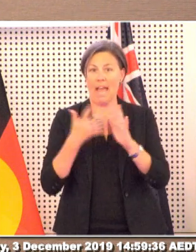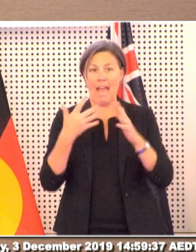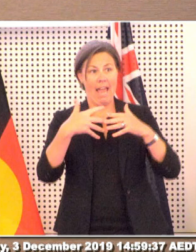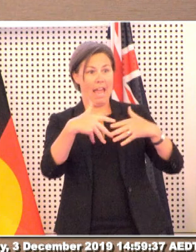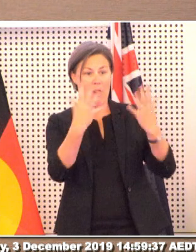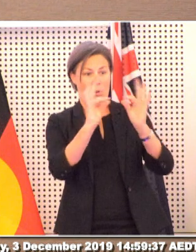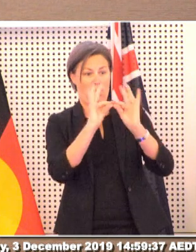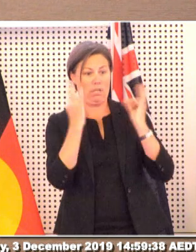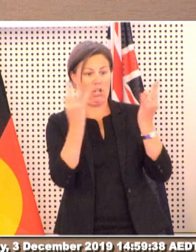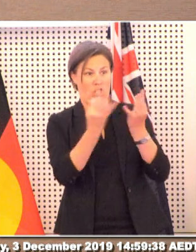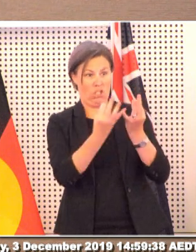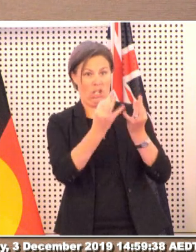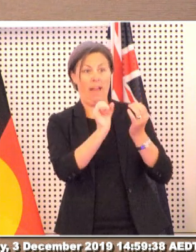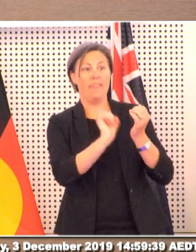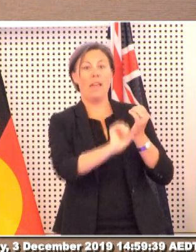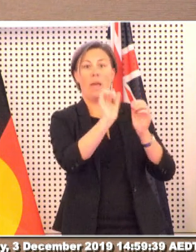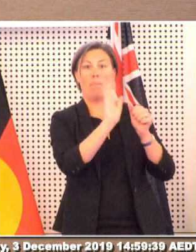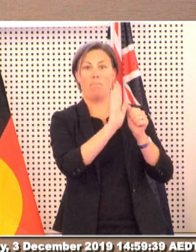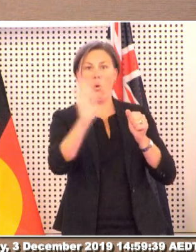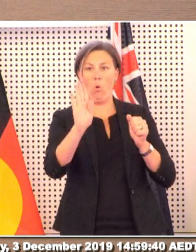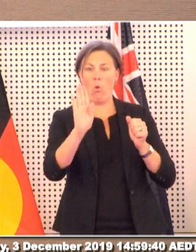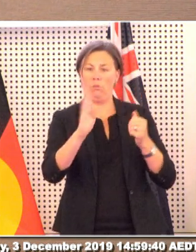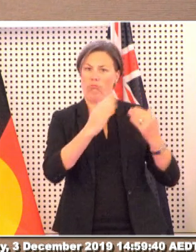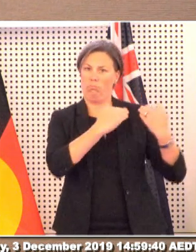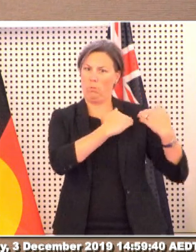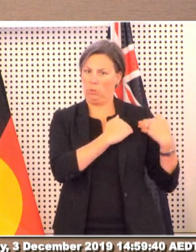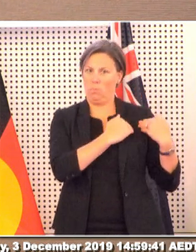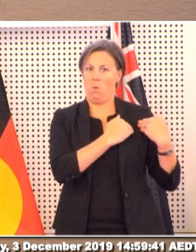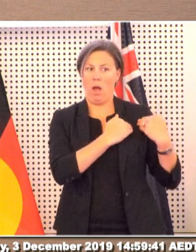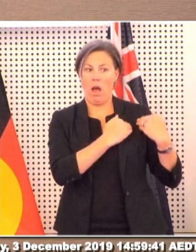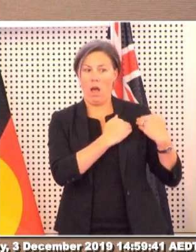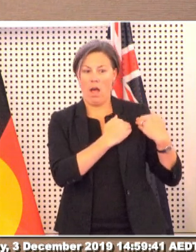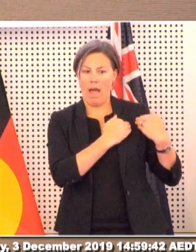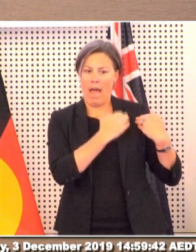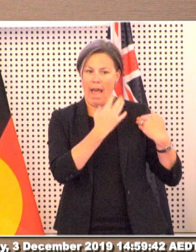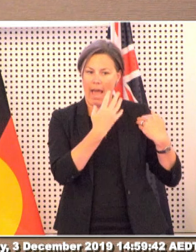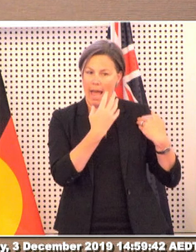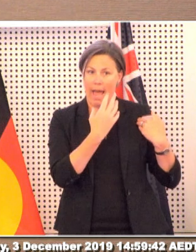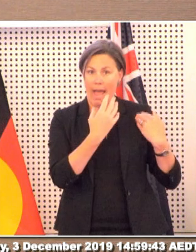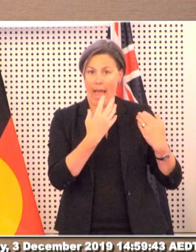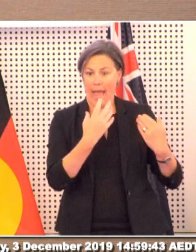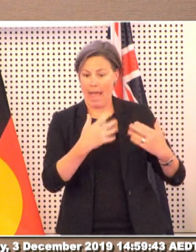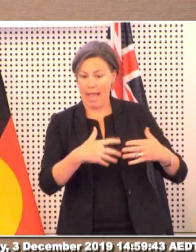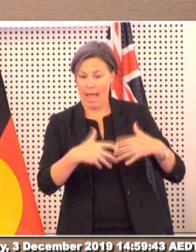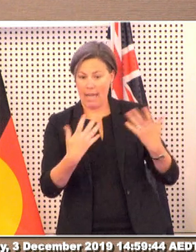to be held accountable for a range of issues that occur within their facilities.